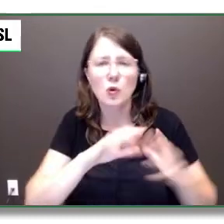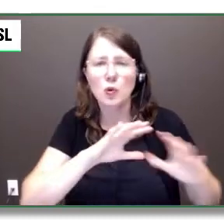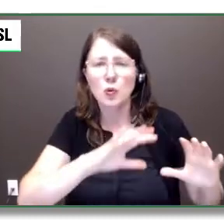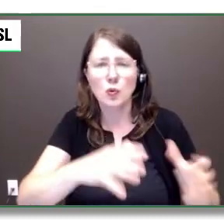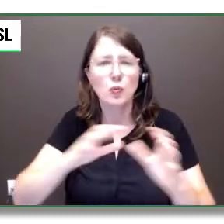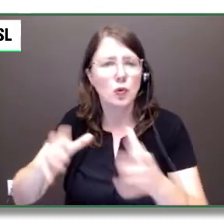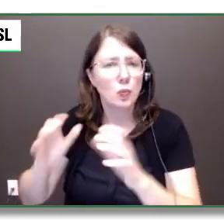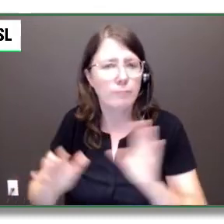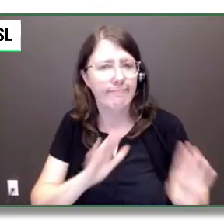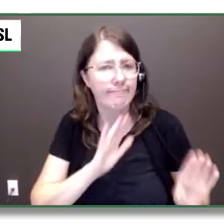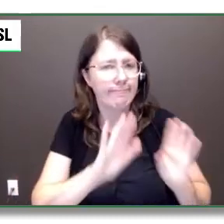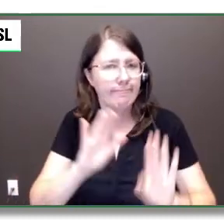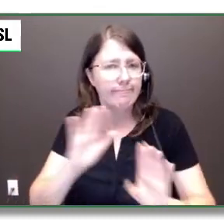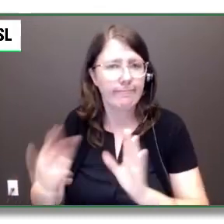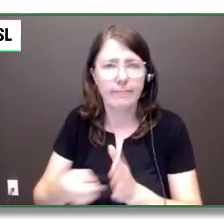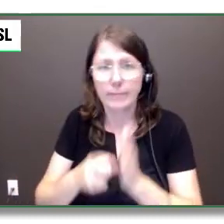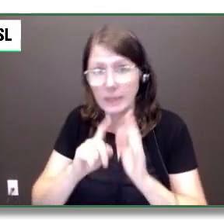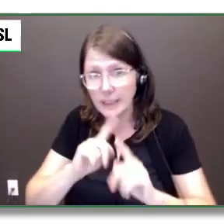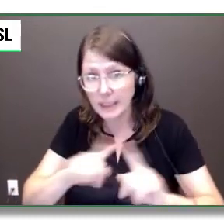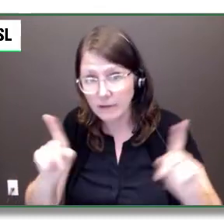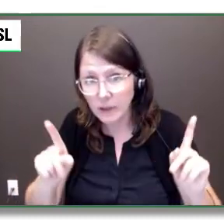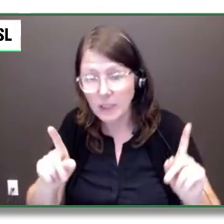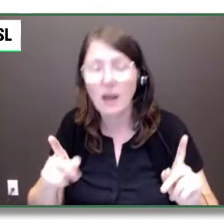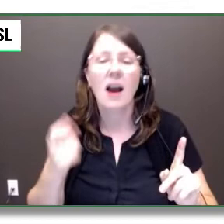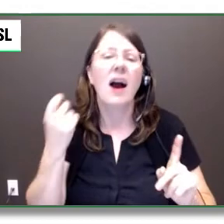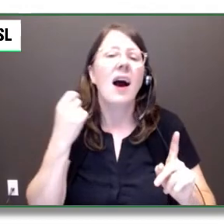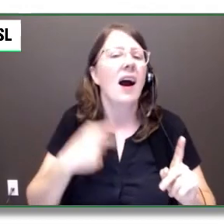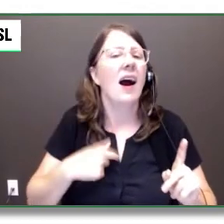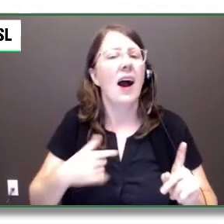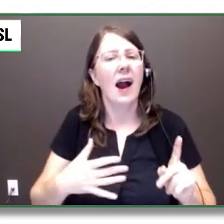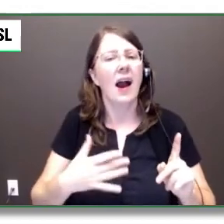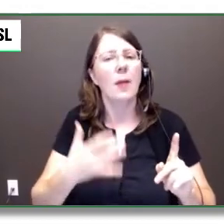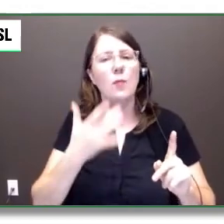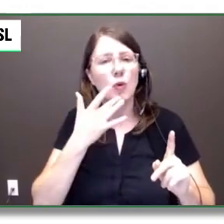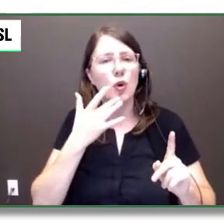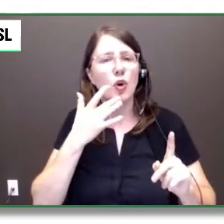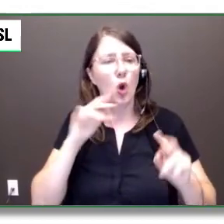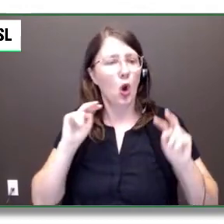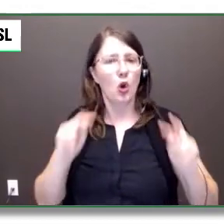shared experience I think that's really where um we we can really help park